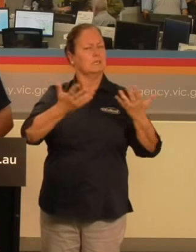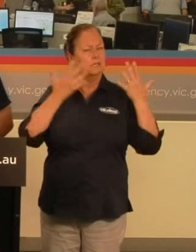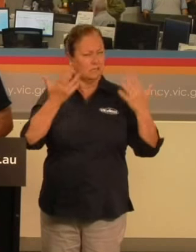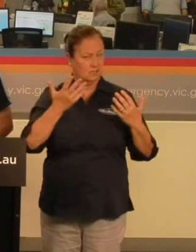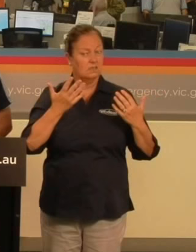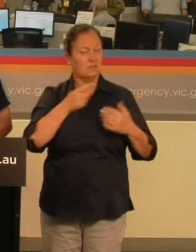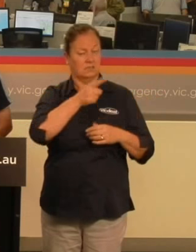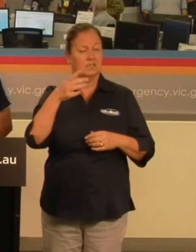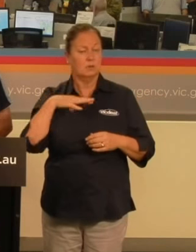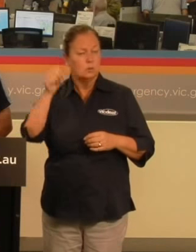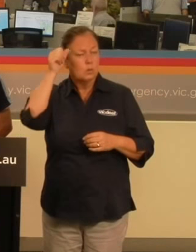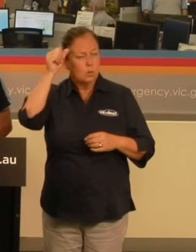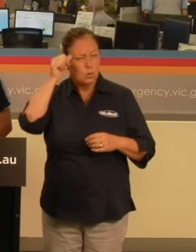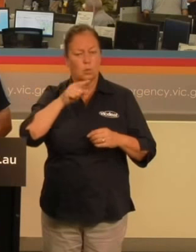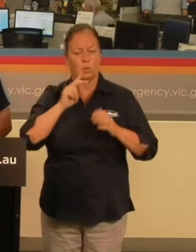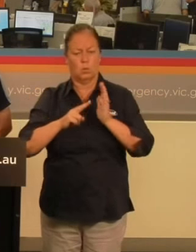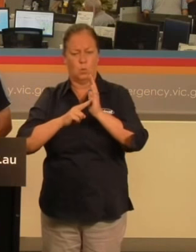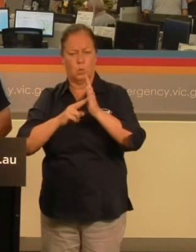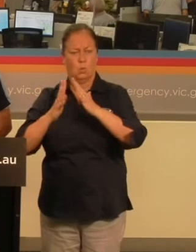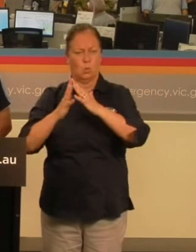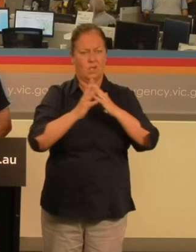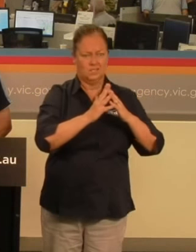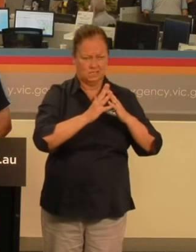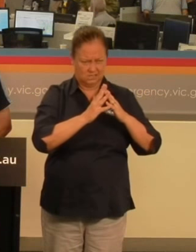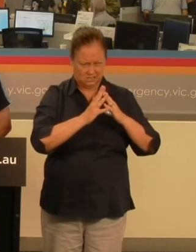north to North westerly and then they'll suddenly shift to a to a westerly from